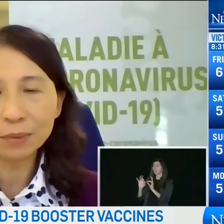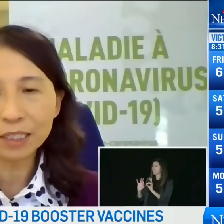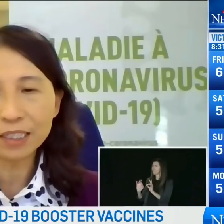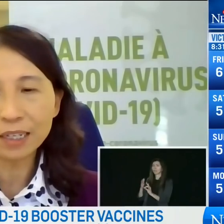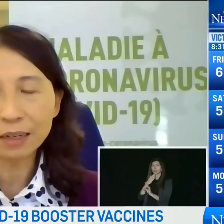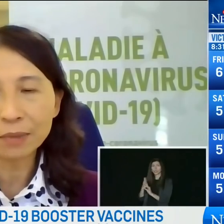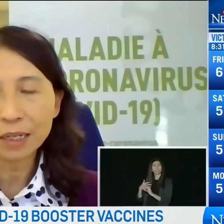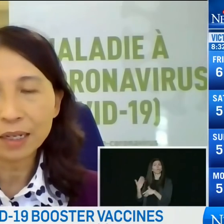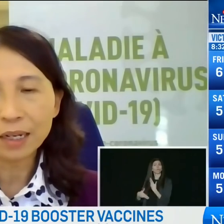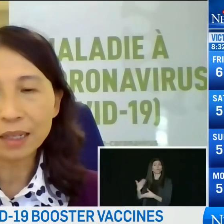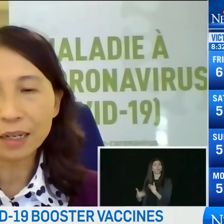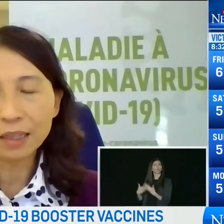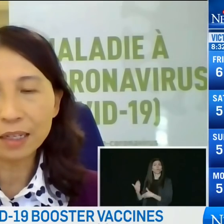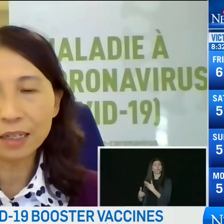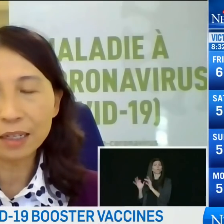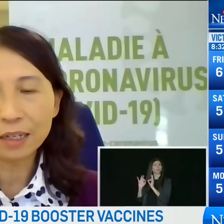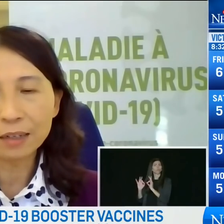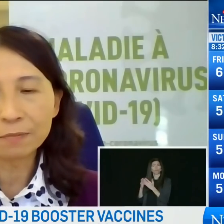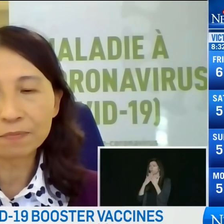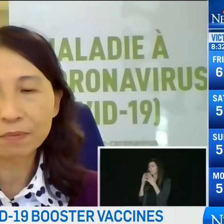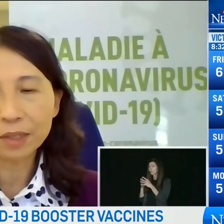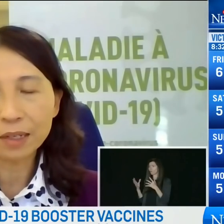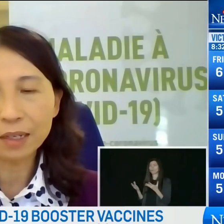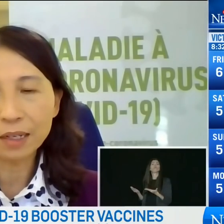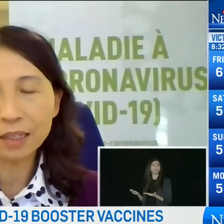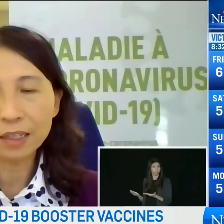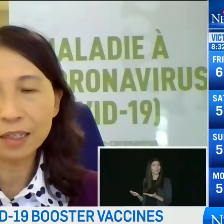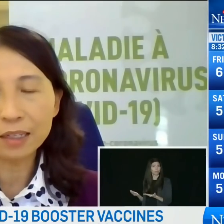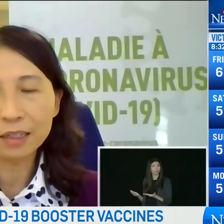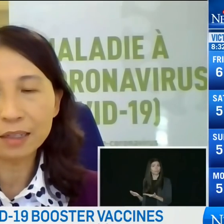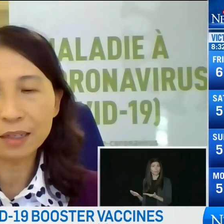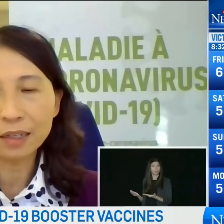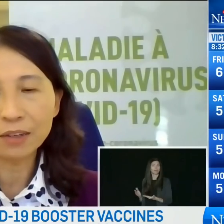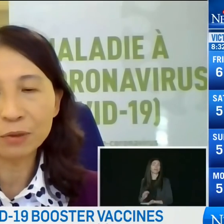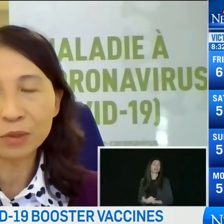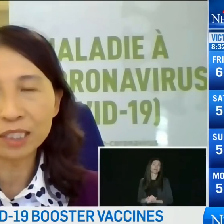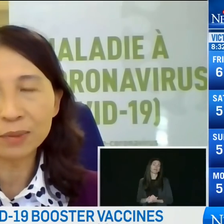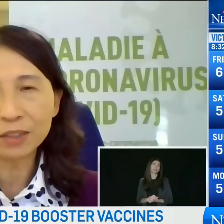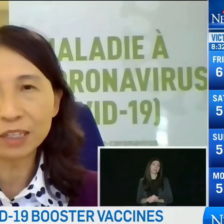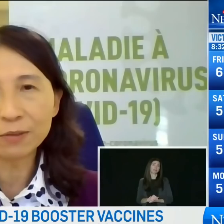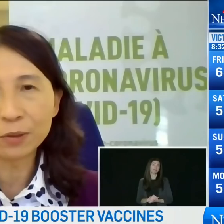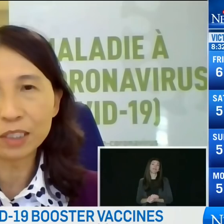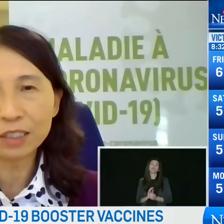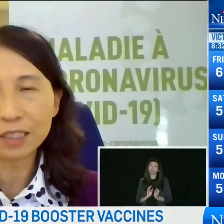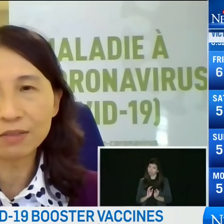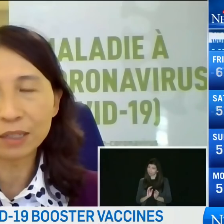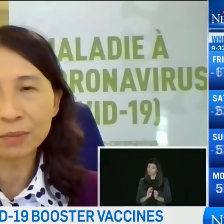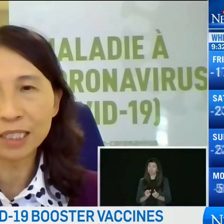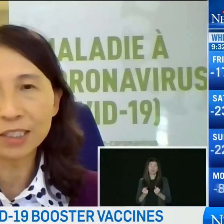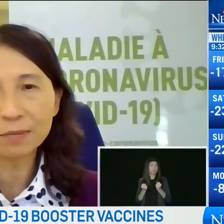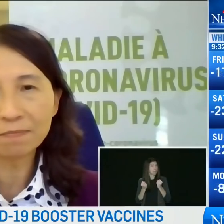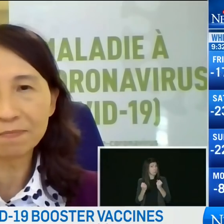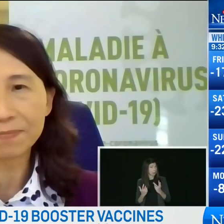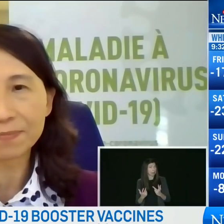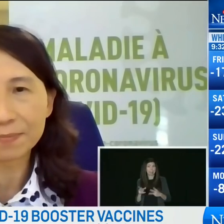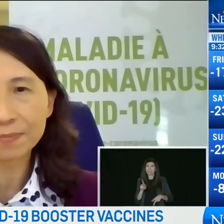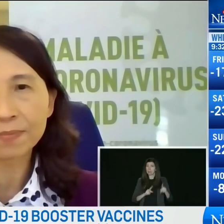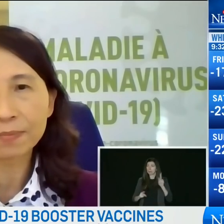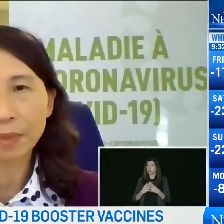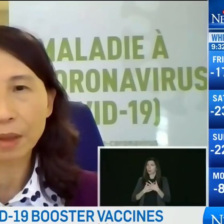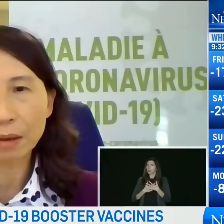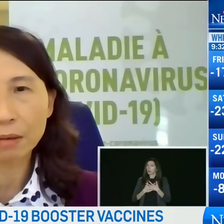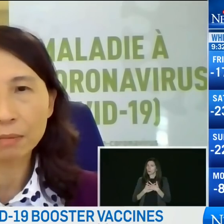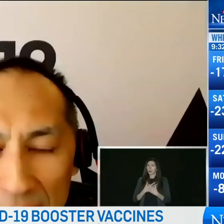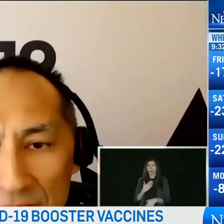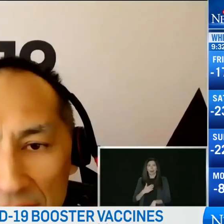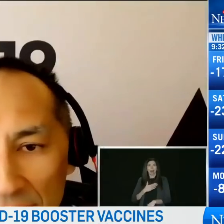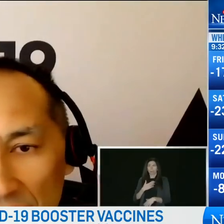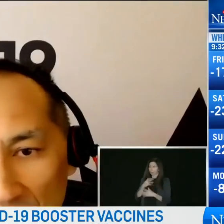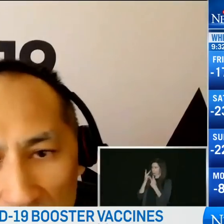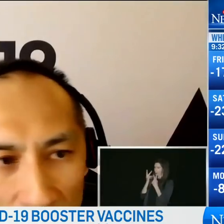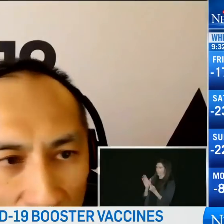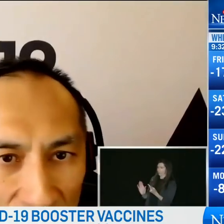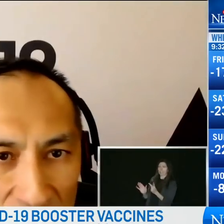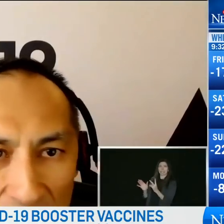AND EVERYONE WHO WORKED ON IT IN